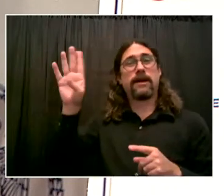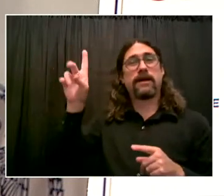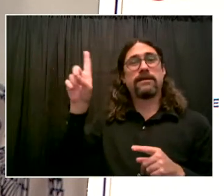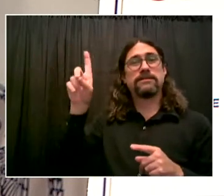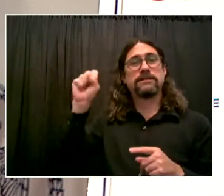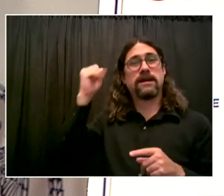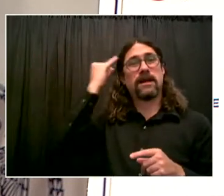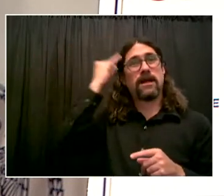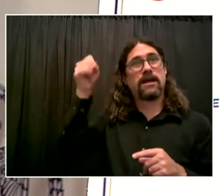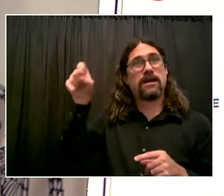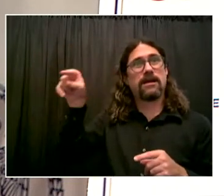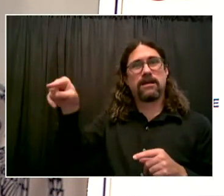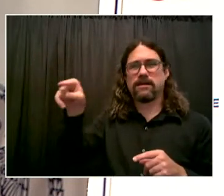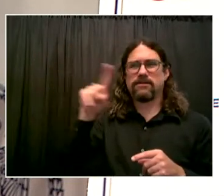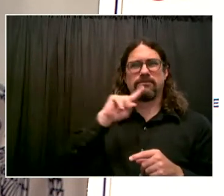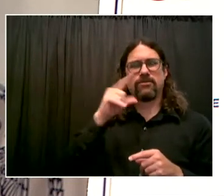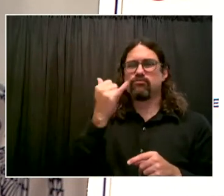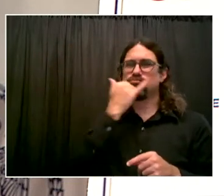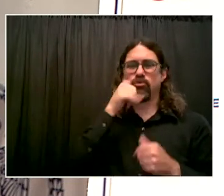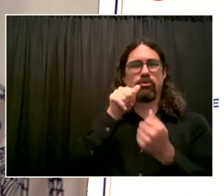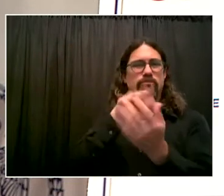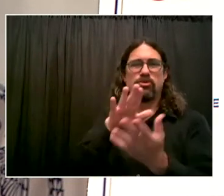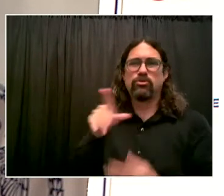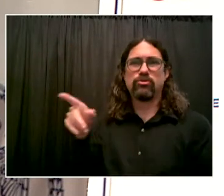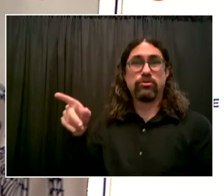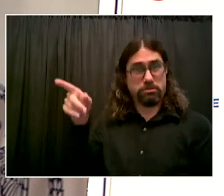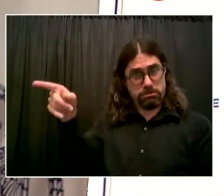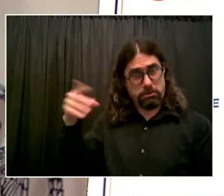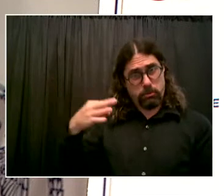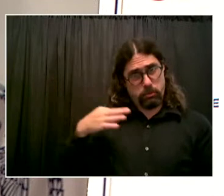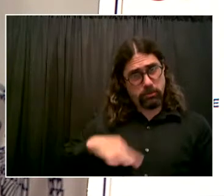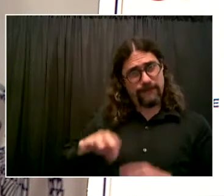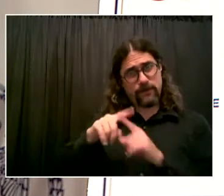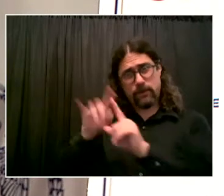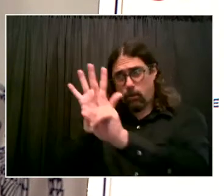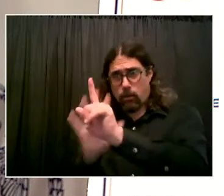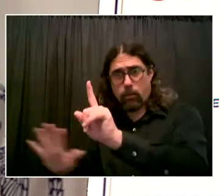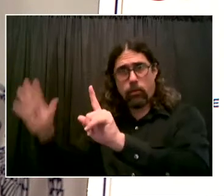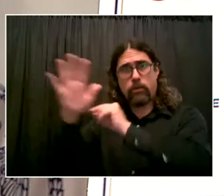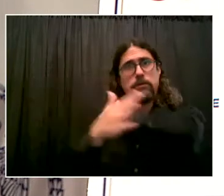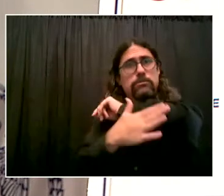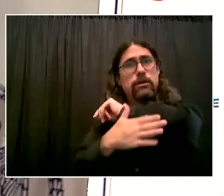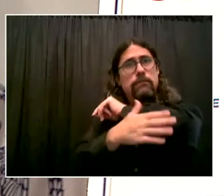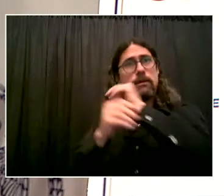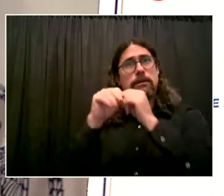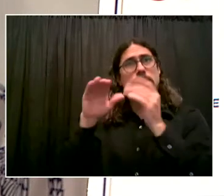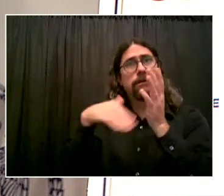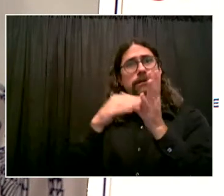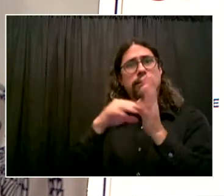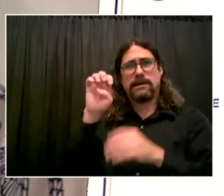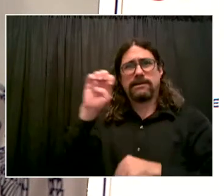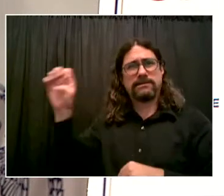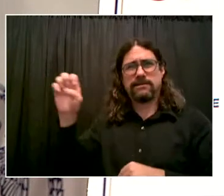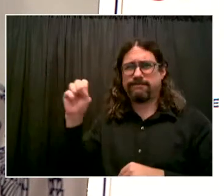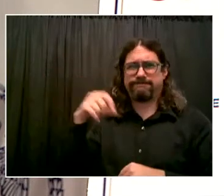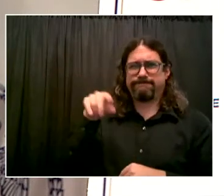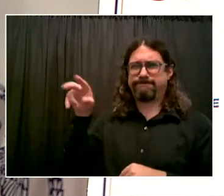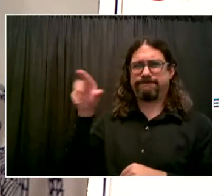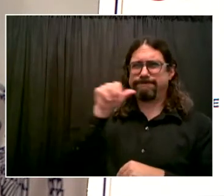UNDER NINE REALITY AND CREATE DIVISION. IS THE WRONG APPROACH AND I